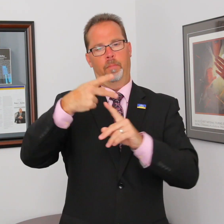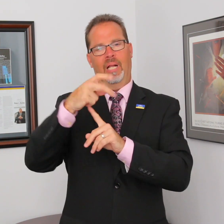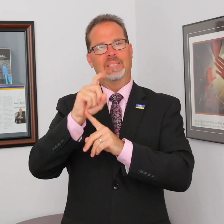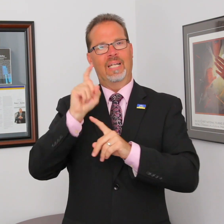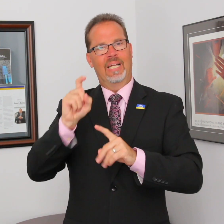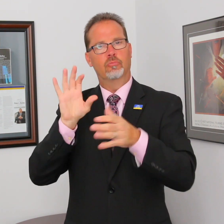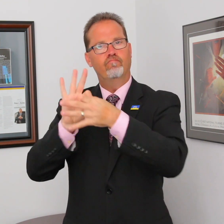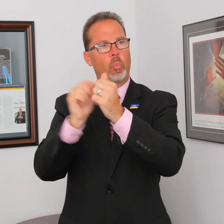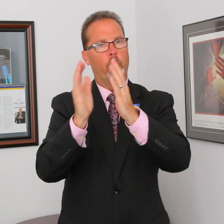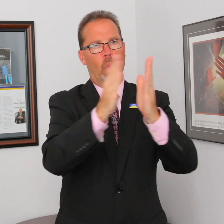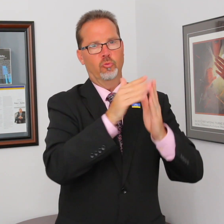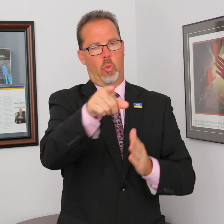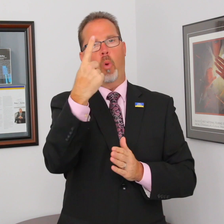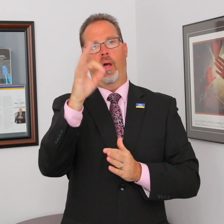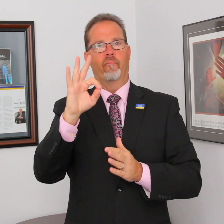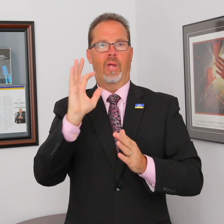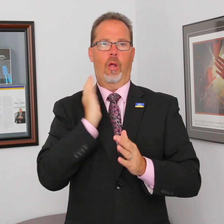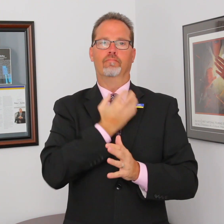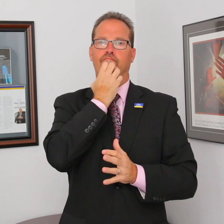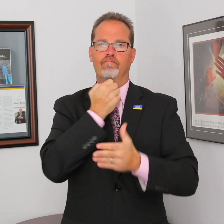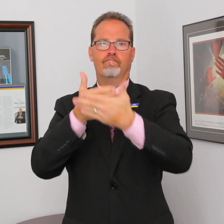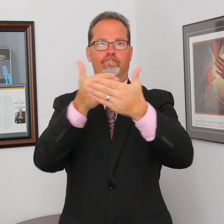there. It has been great to see the way that PSD continues to develop relationships with